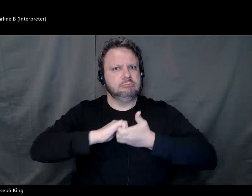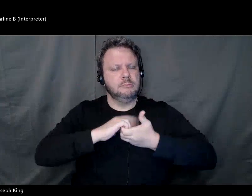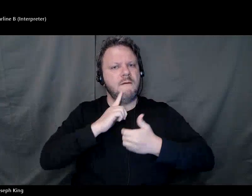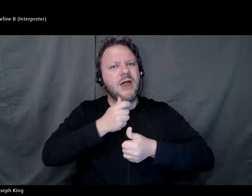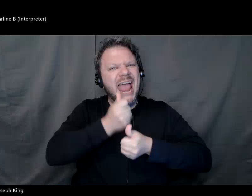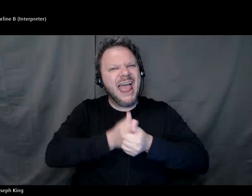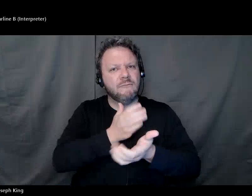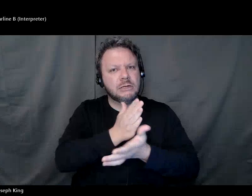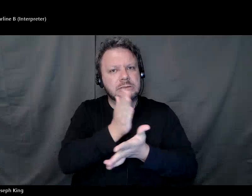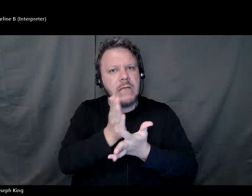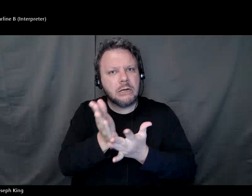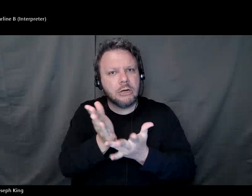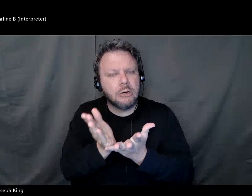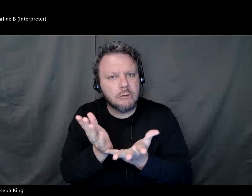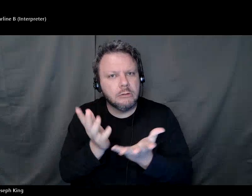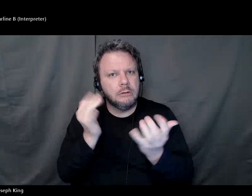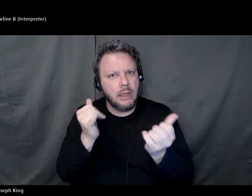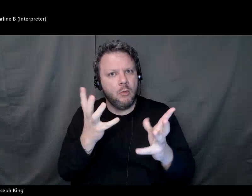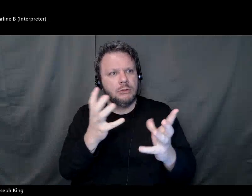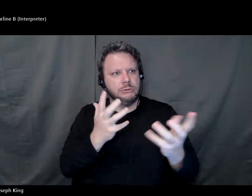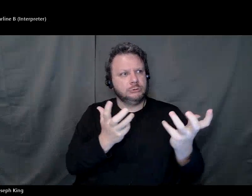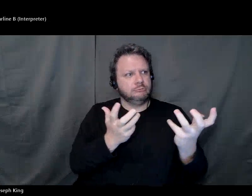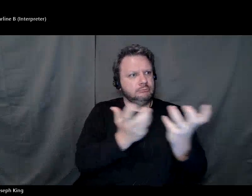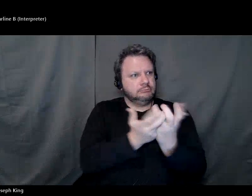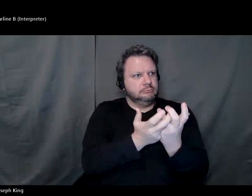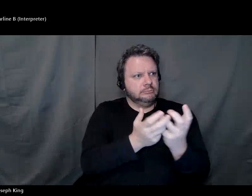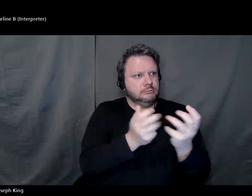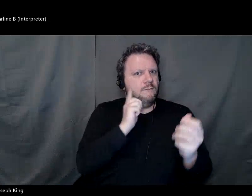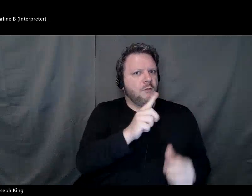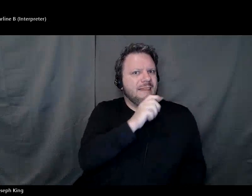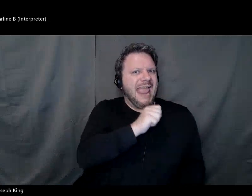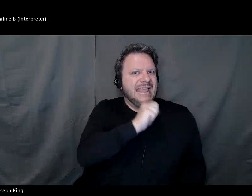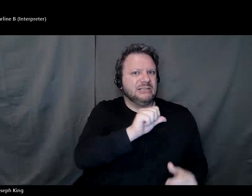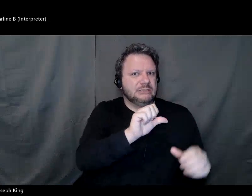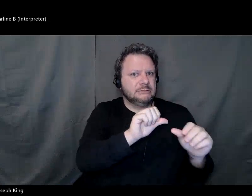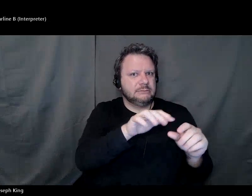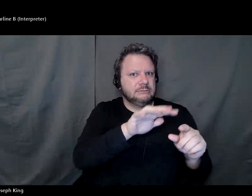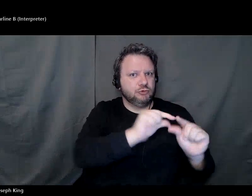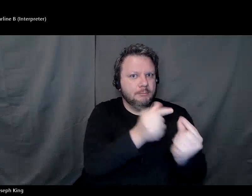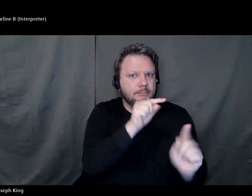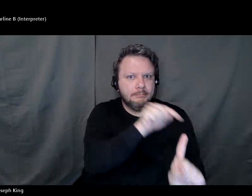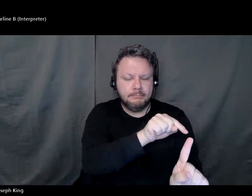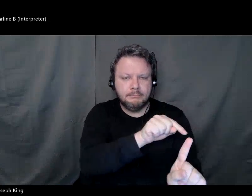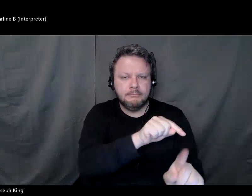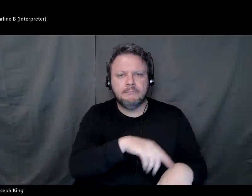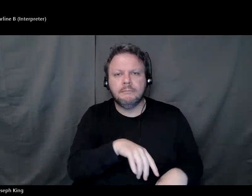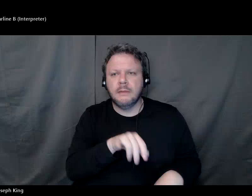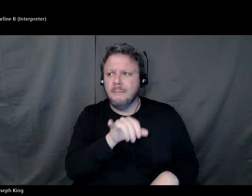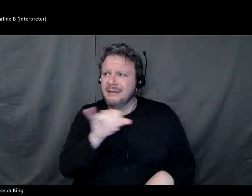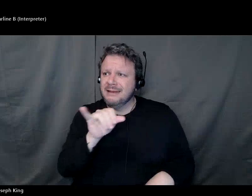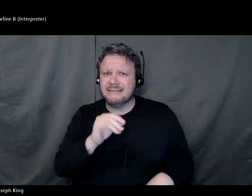For every sector that wants to meet the moment of our aging society, and like I said before, we share the same aspirations.